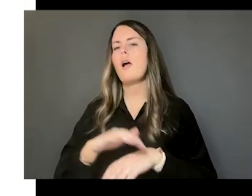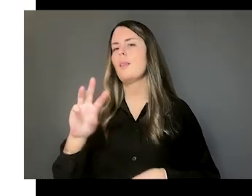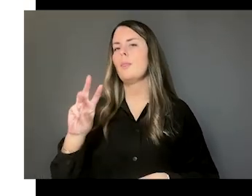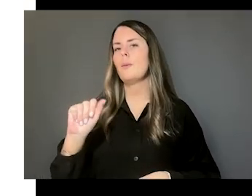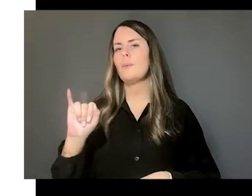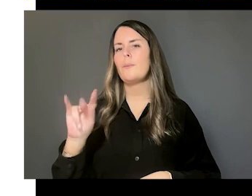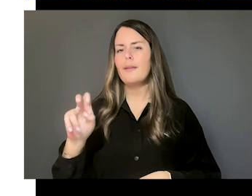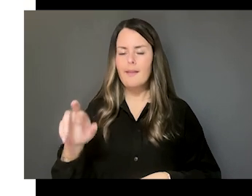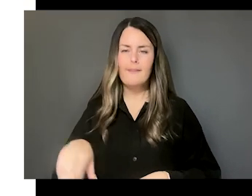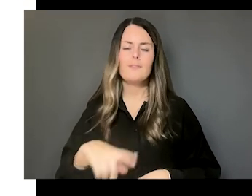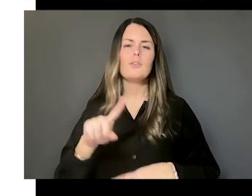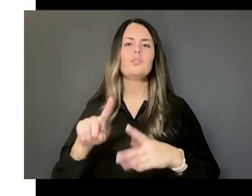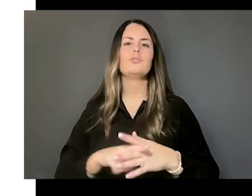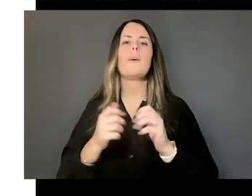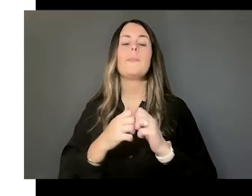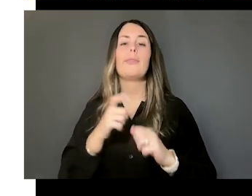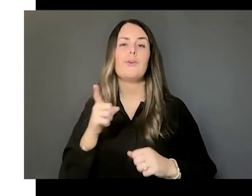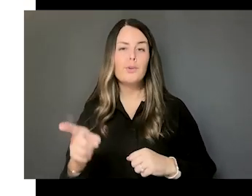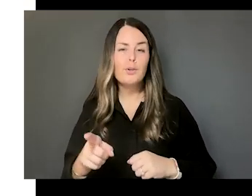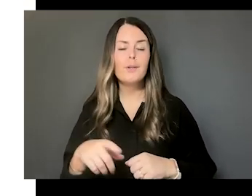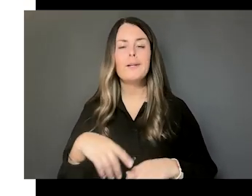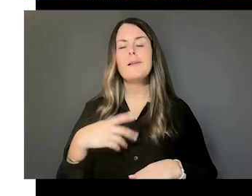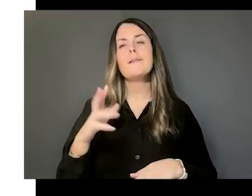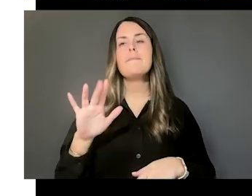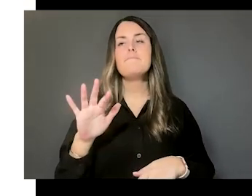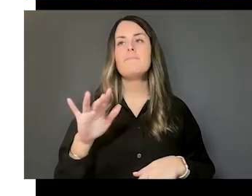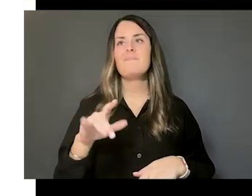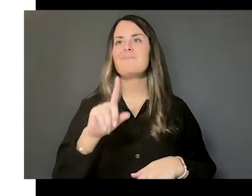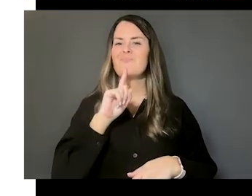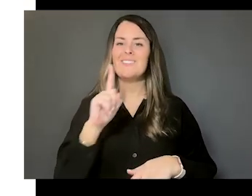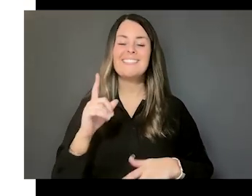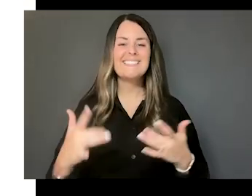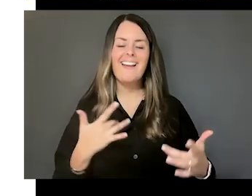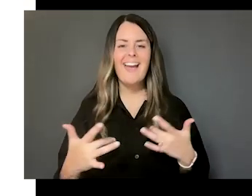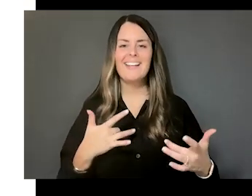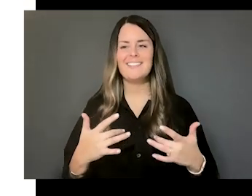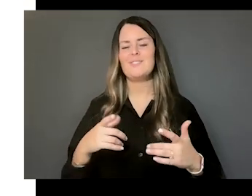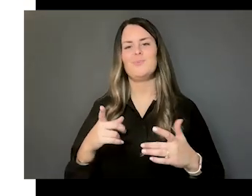So starting with her, it was exciting to watch her